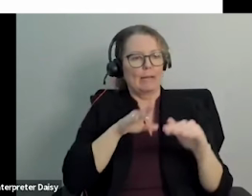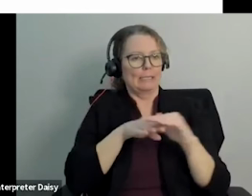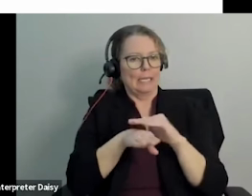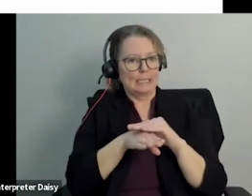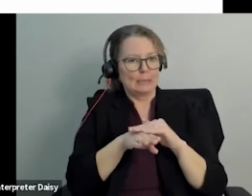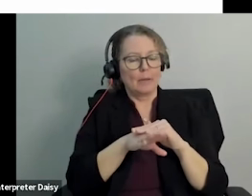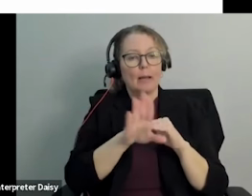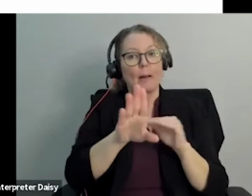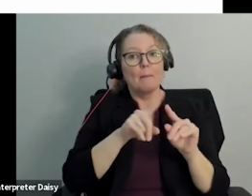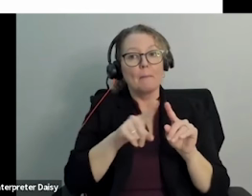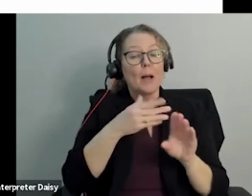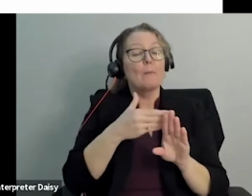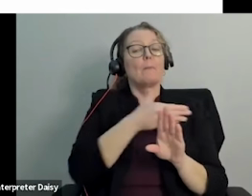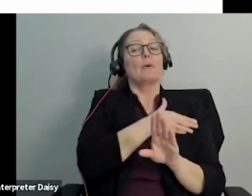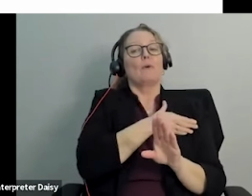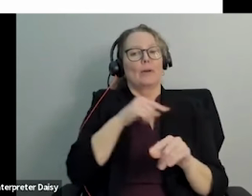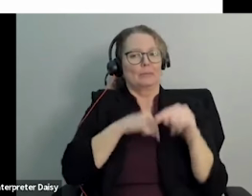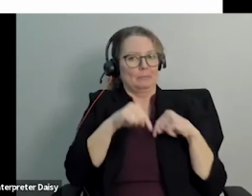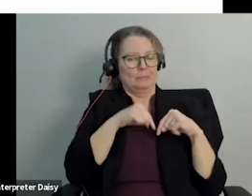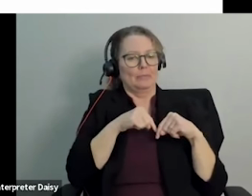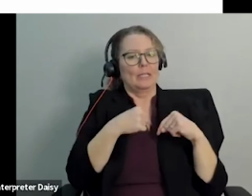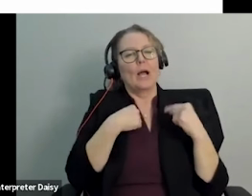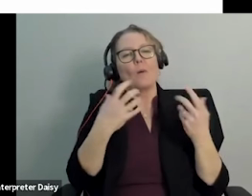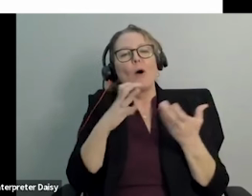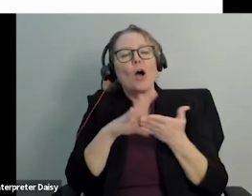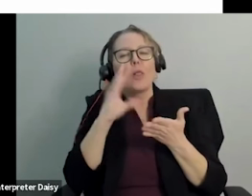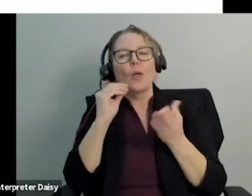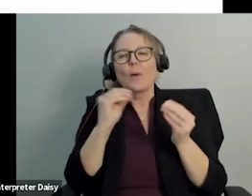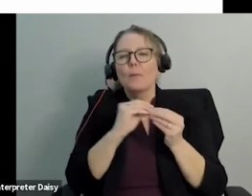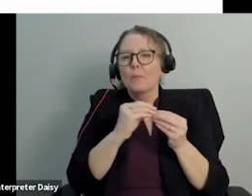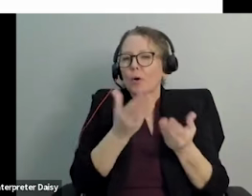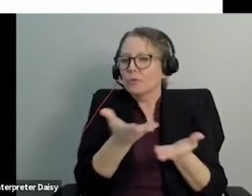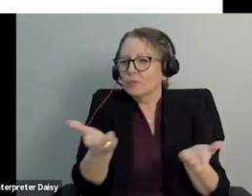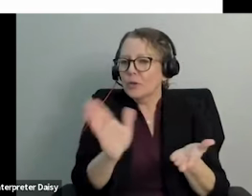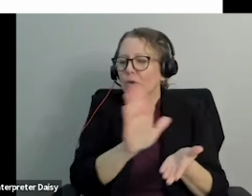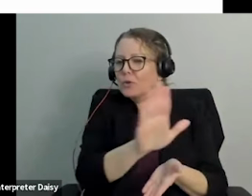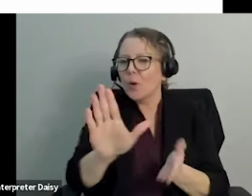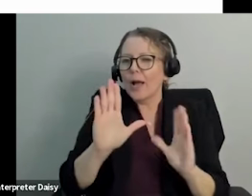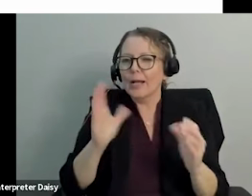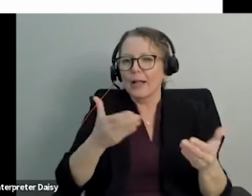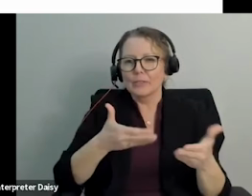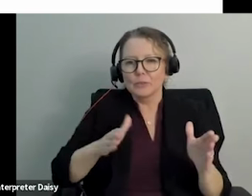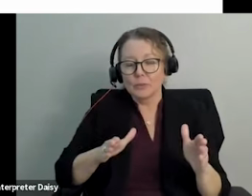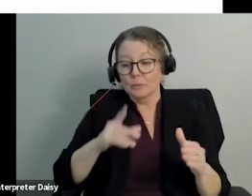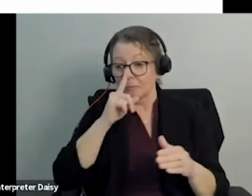But before I tell you about that classroom, I'd love to learn more about your own classrooms. So in the chat,